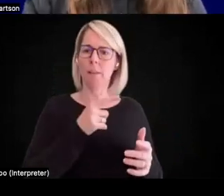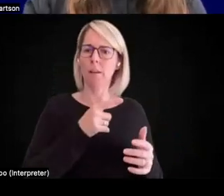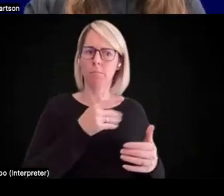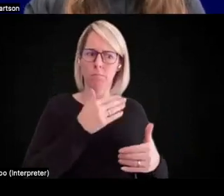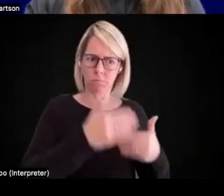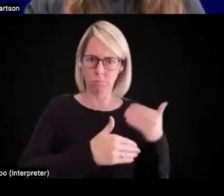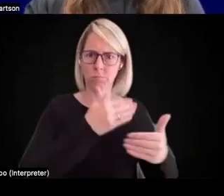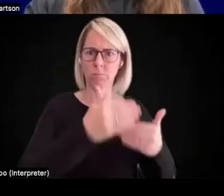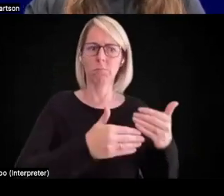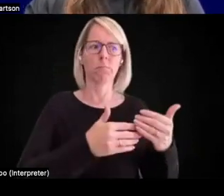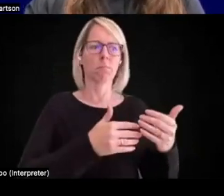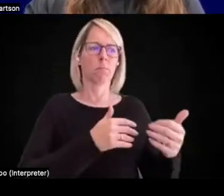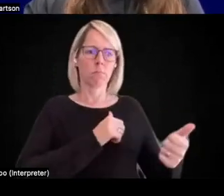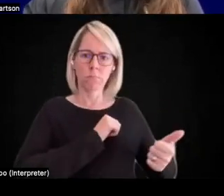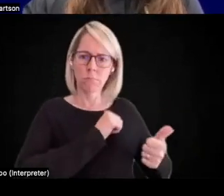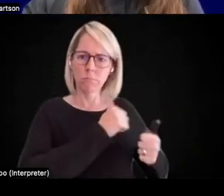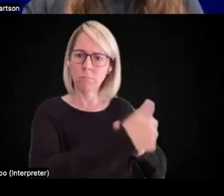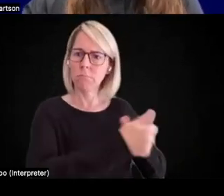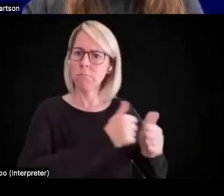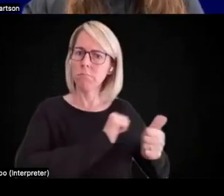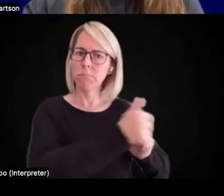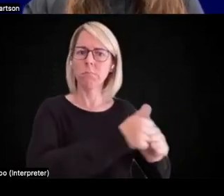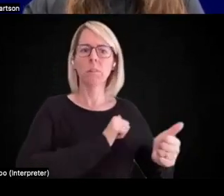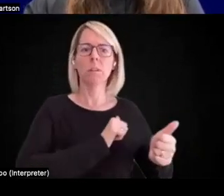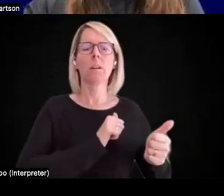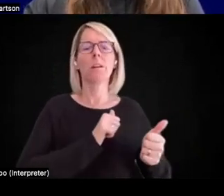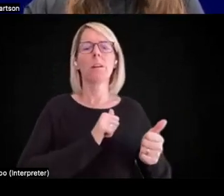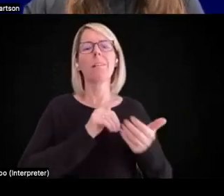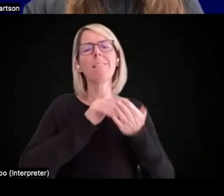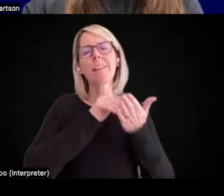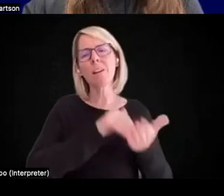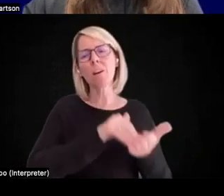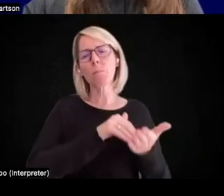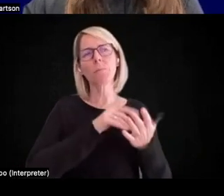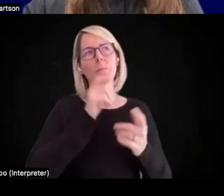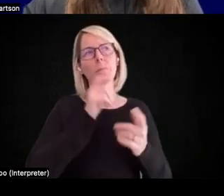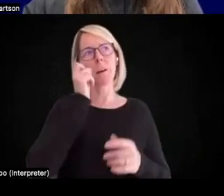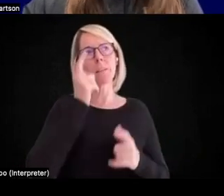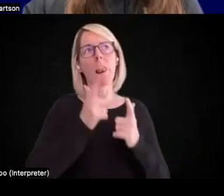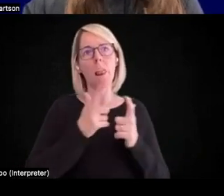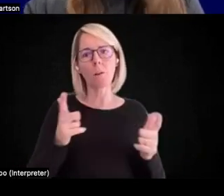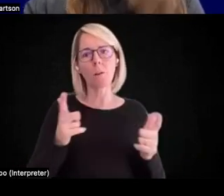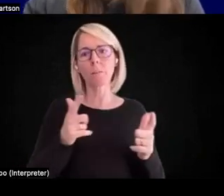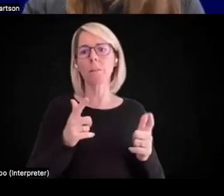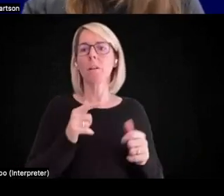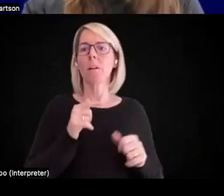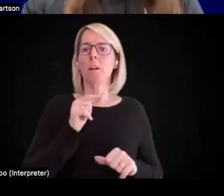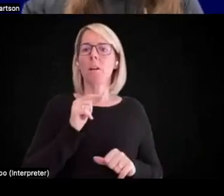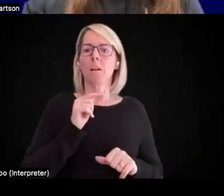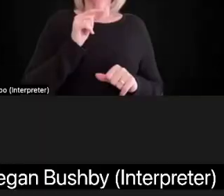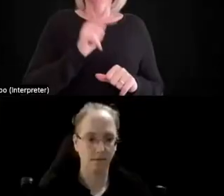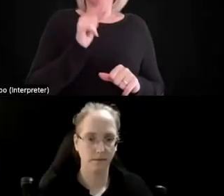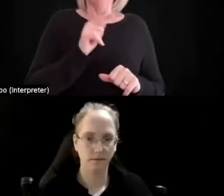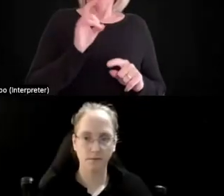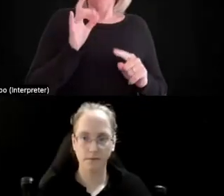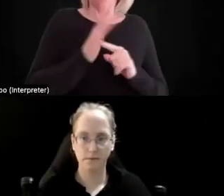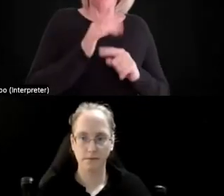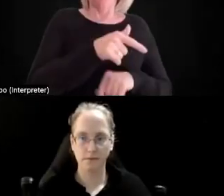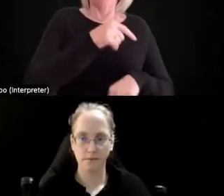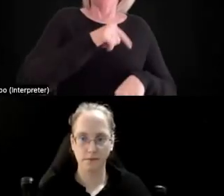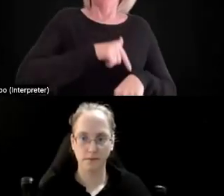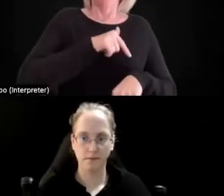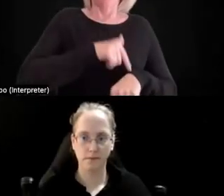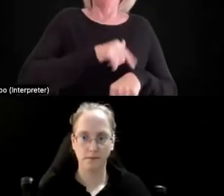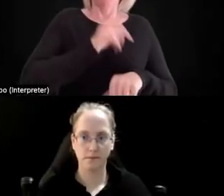can provide some information about language, but it doesn't have to at this stage of development.